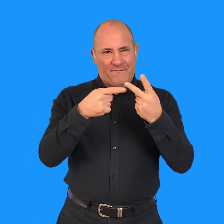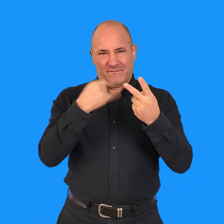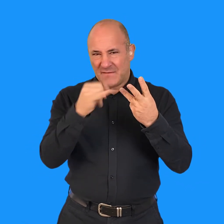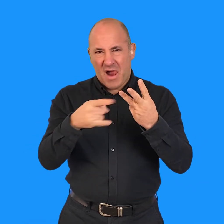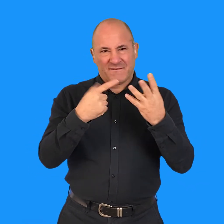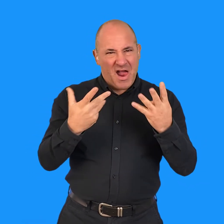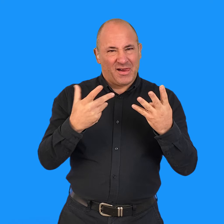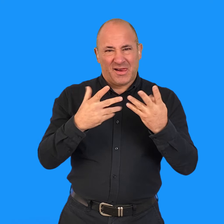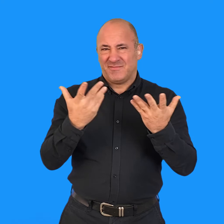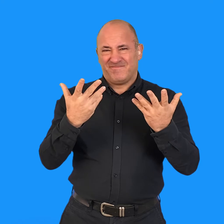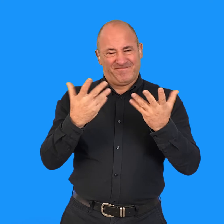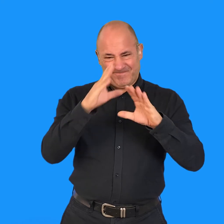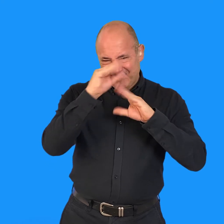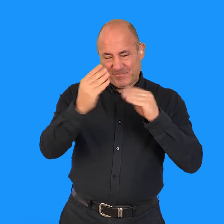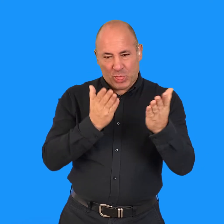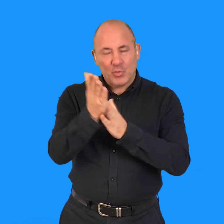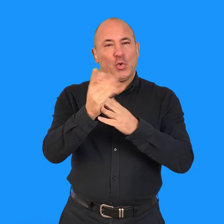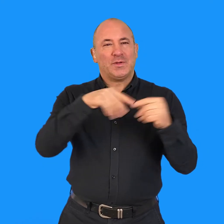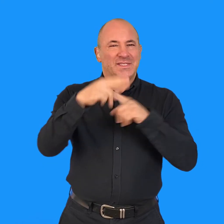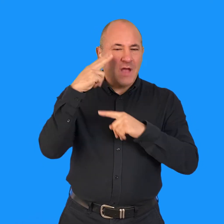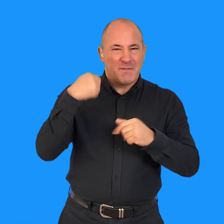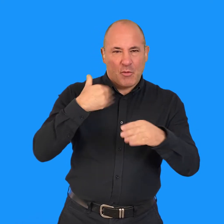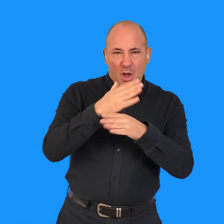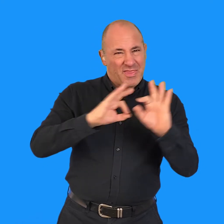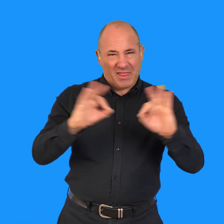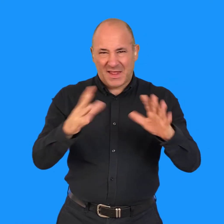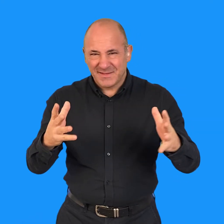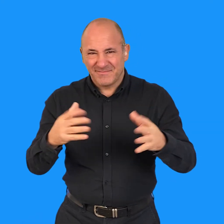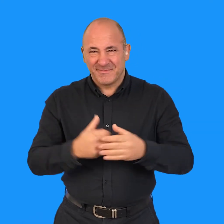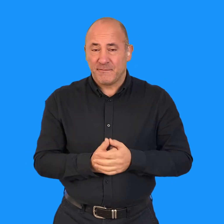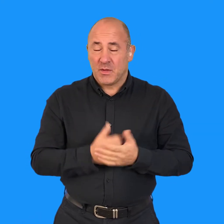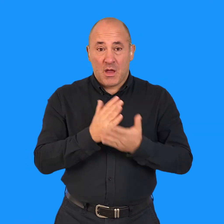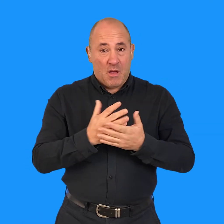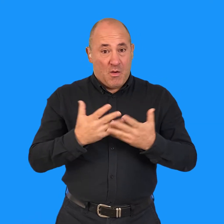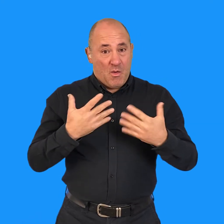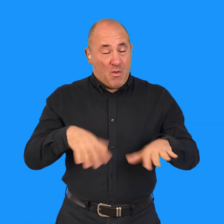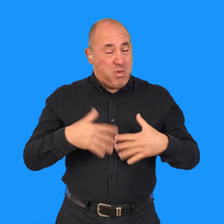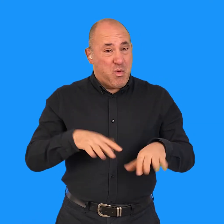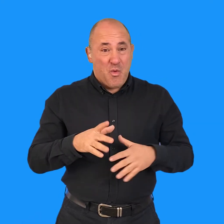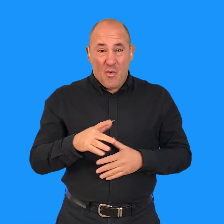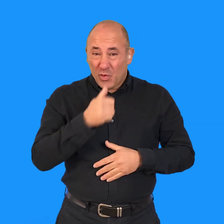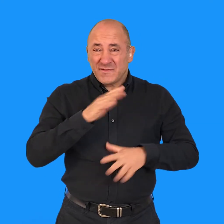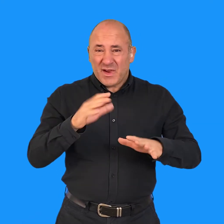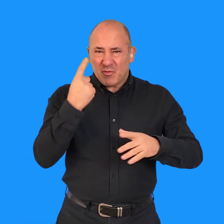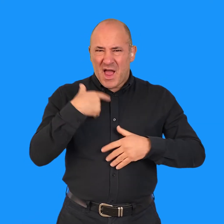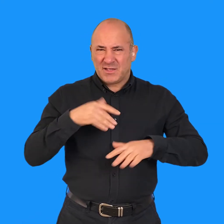and they weren't communicating enough about the work. I mean, I think it can be an incredibly useful dilemma